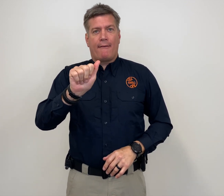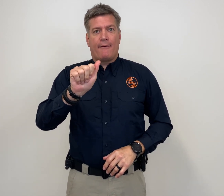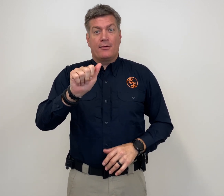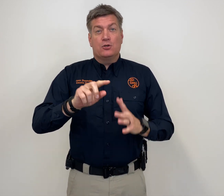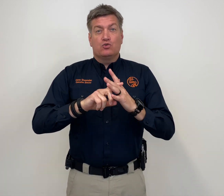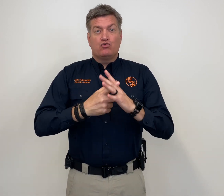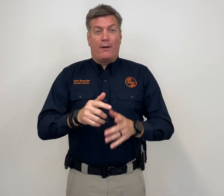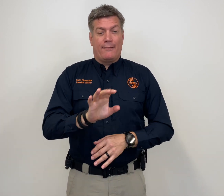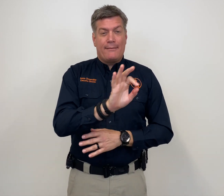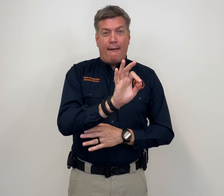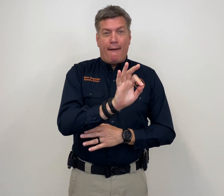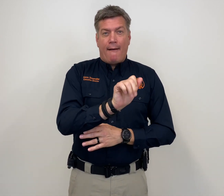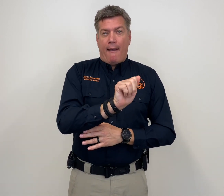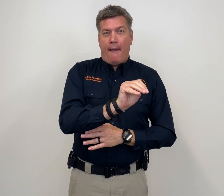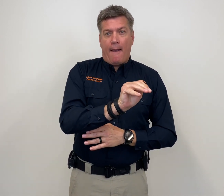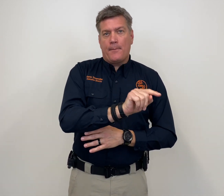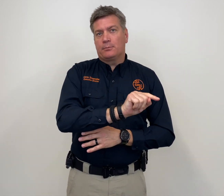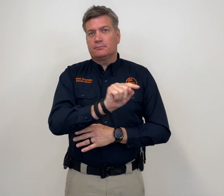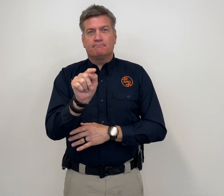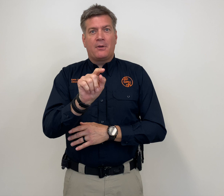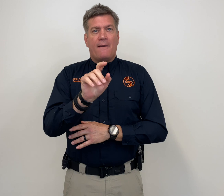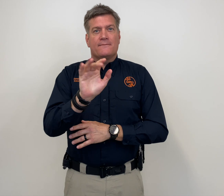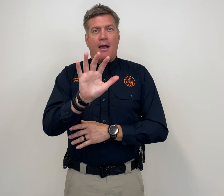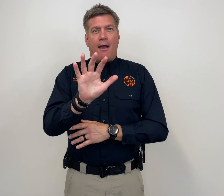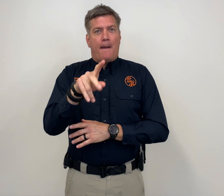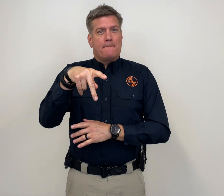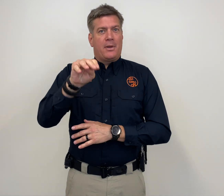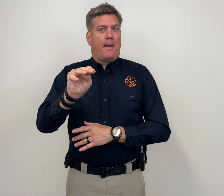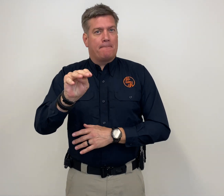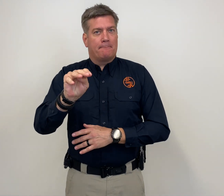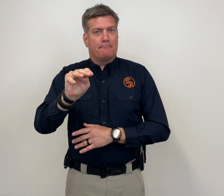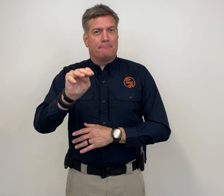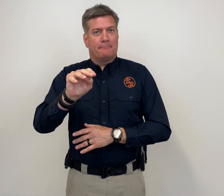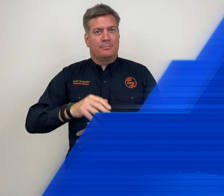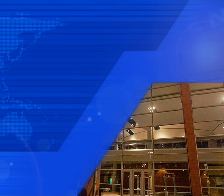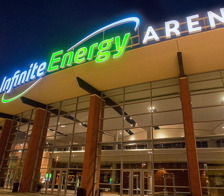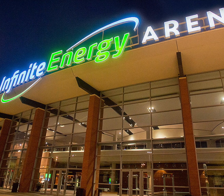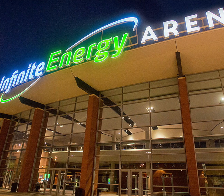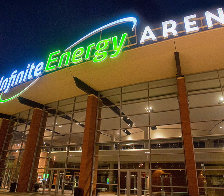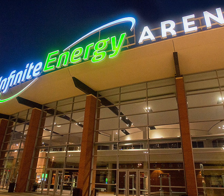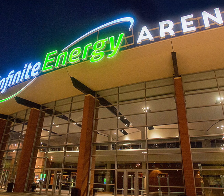this testing site will be open from 9:00 a.m. to 5:00 p.m.